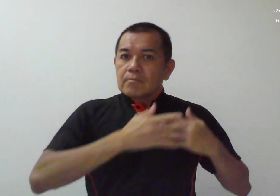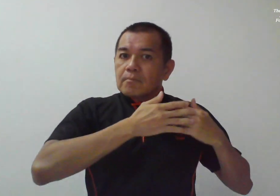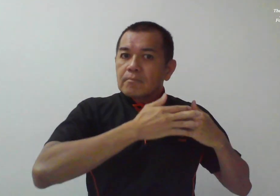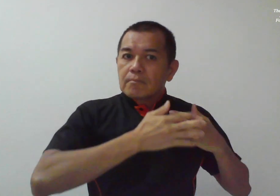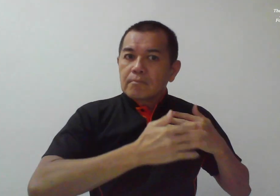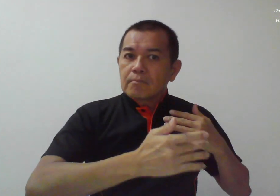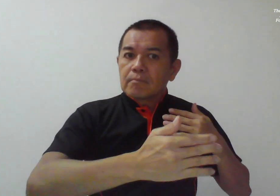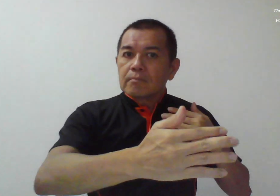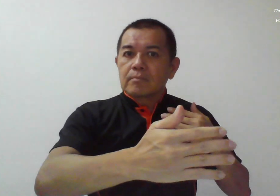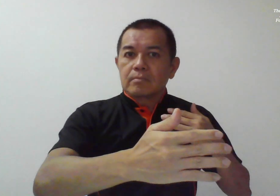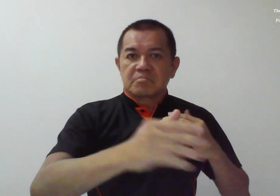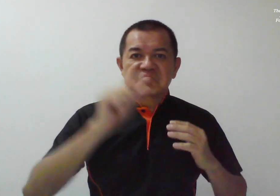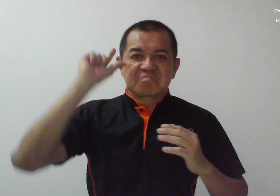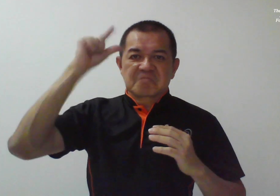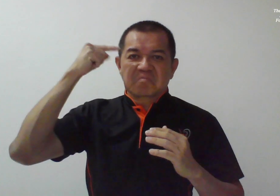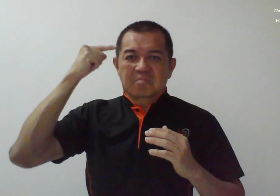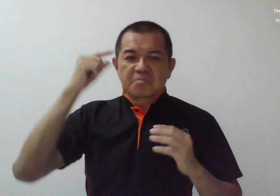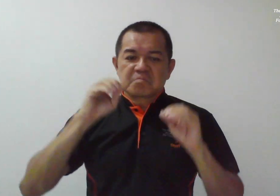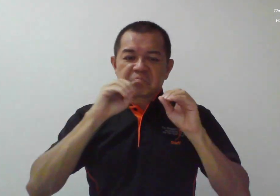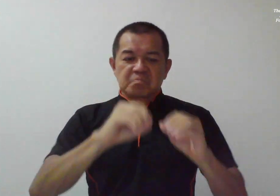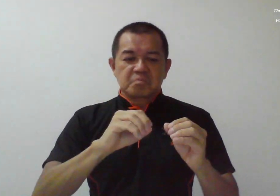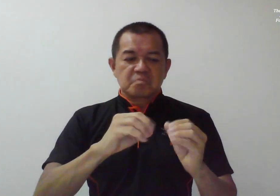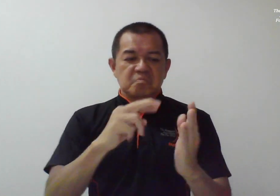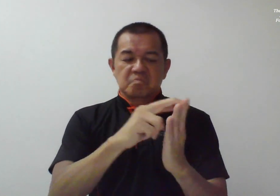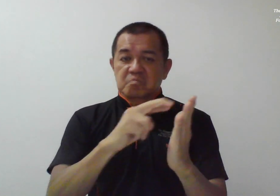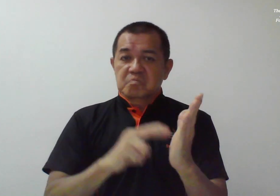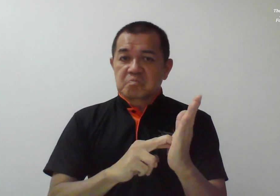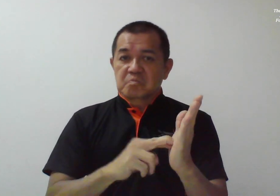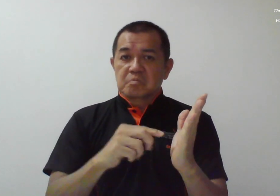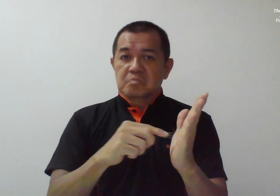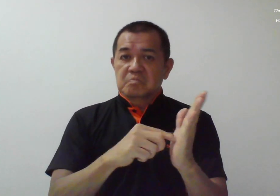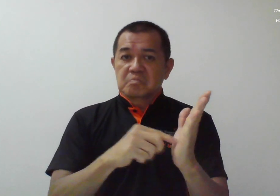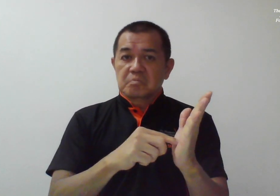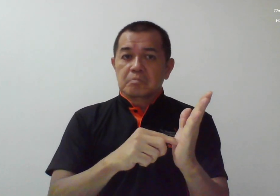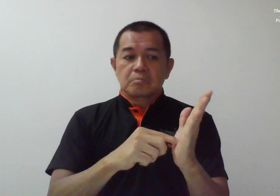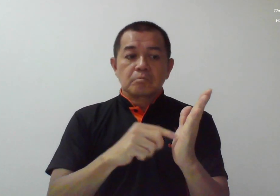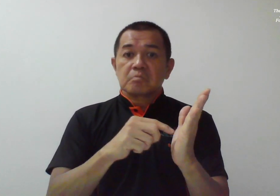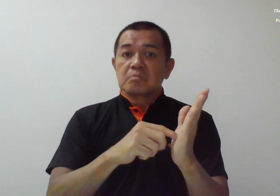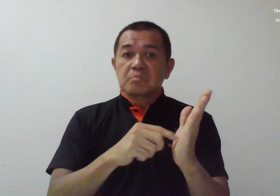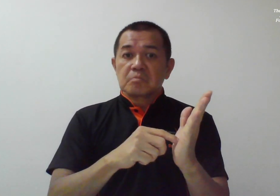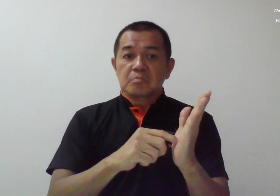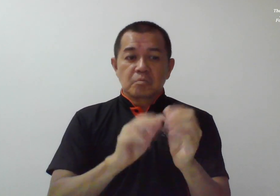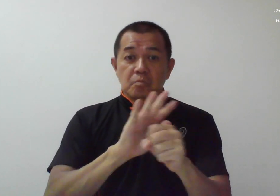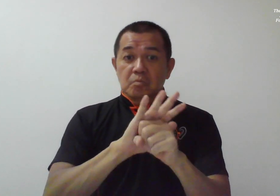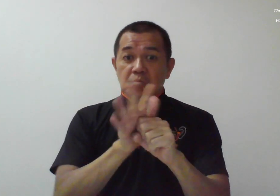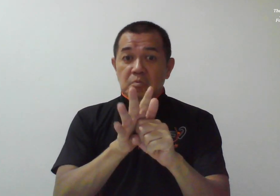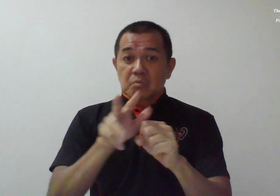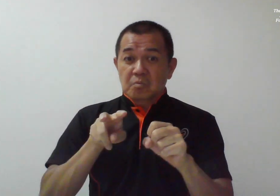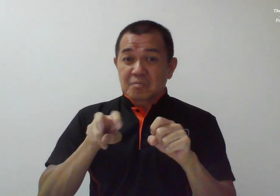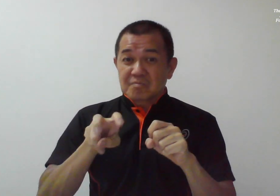With immediate effect, the government has put in force some safety measures to step up on our effort